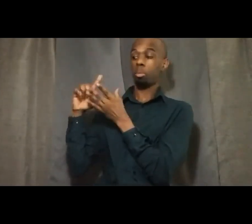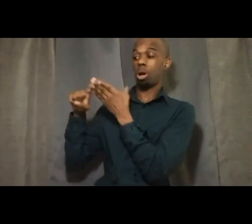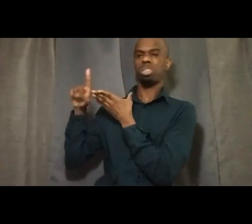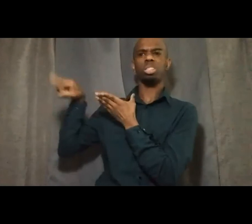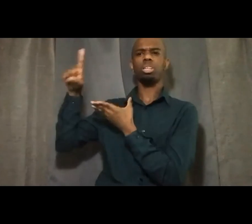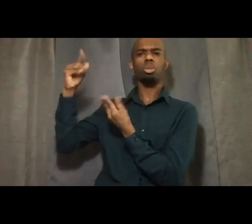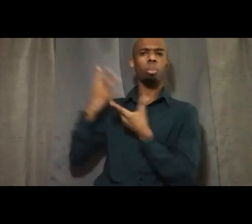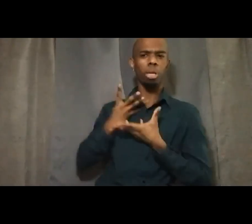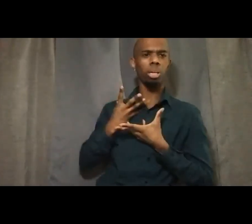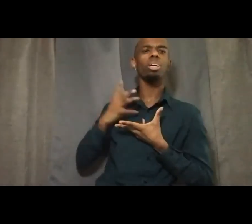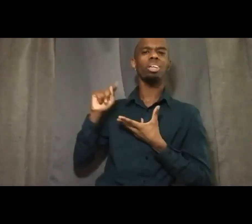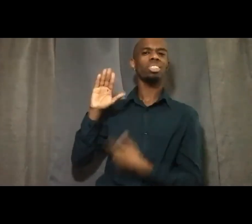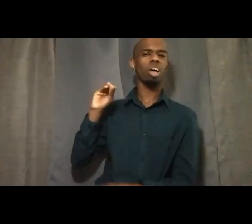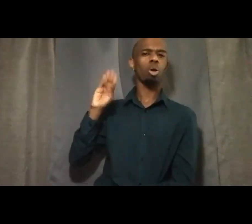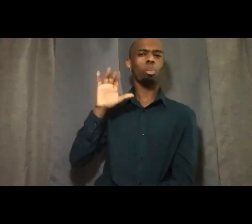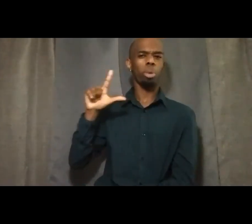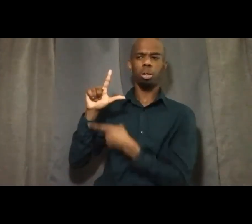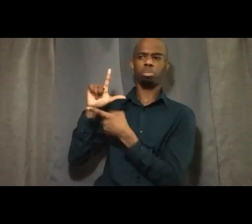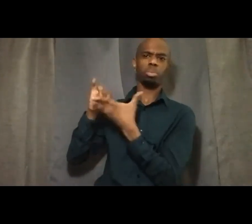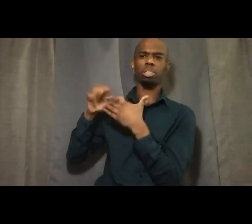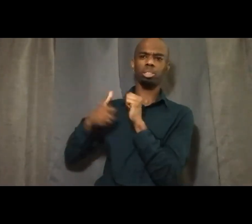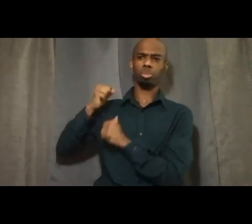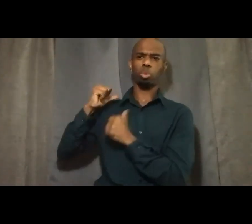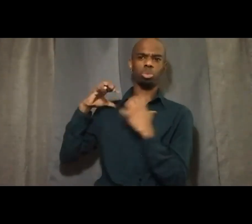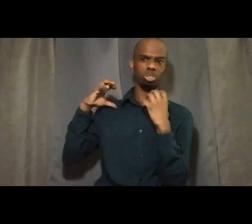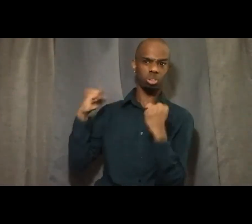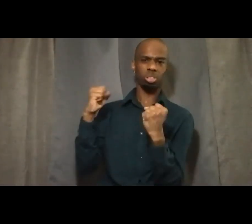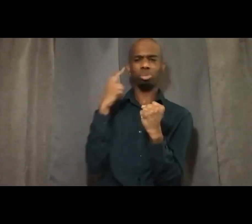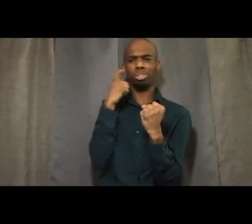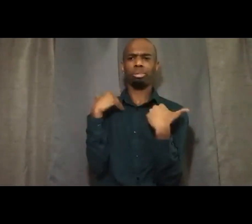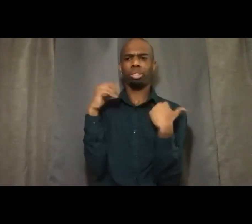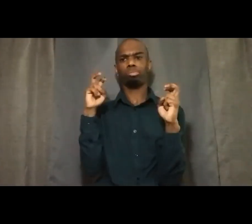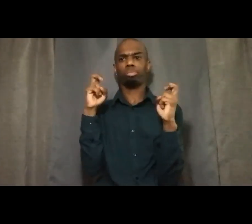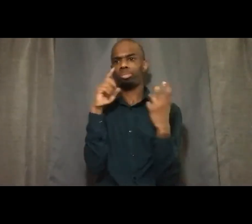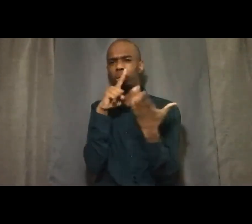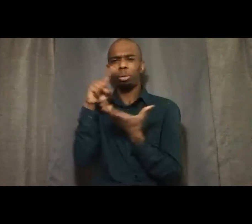I got to give myself permission to do that. I have to say that it's not realistic